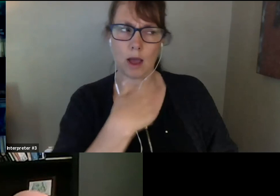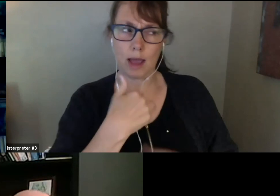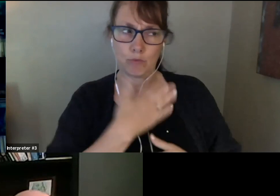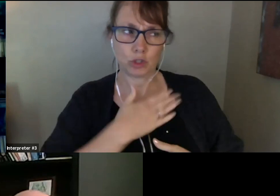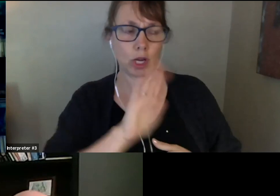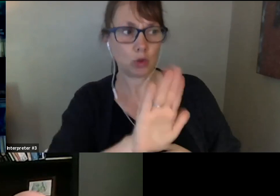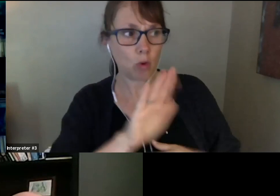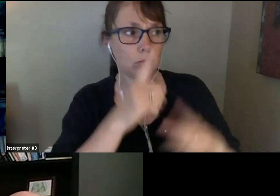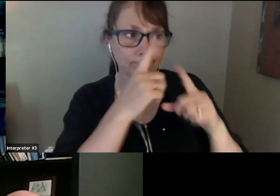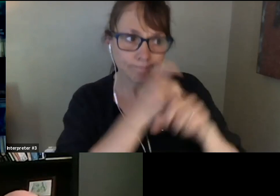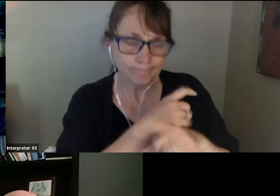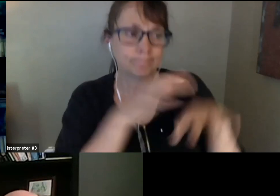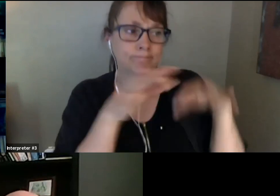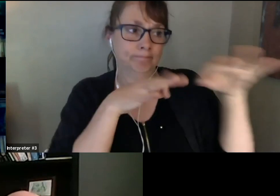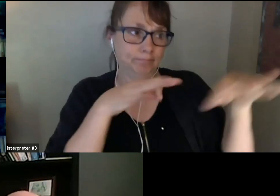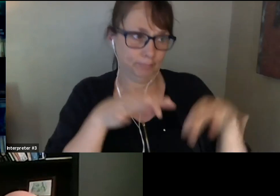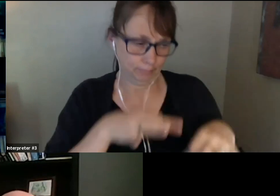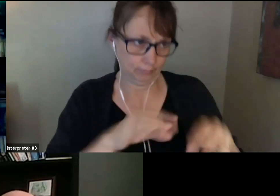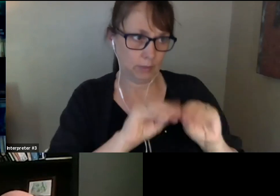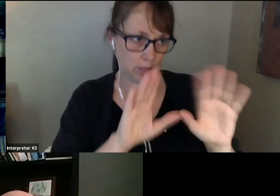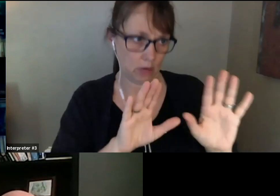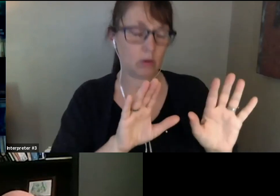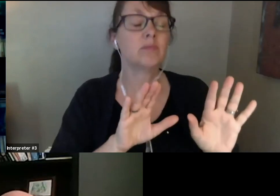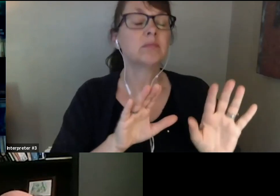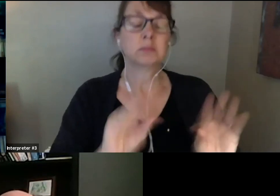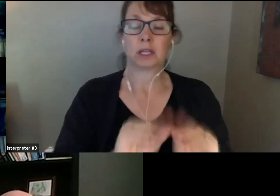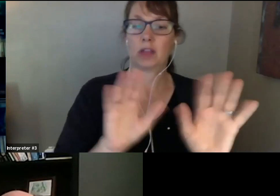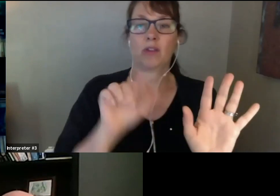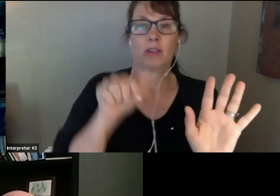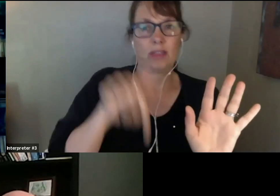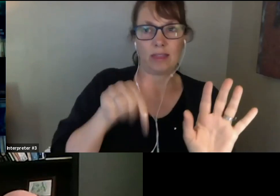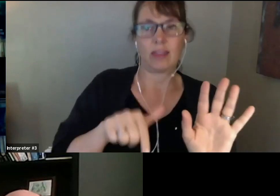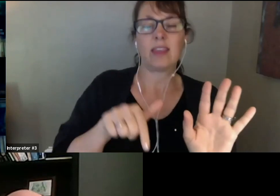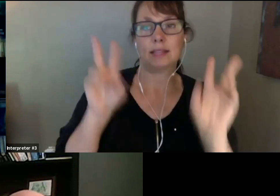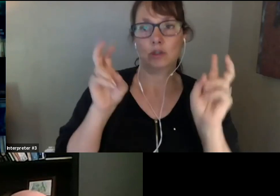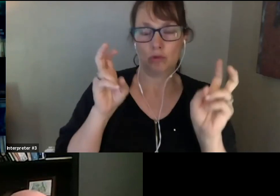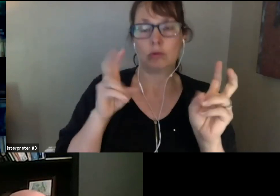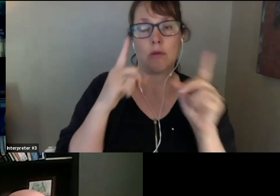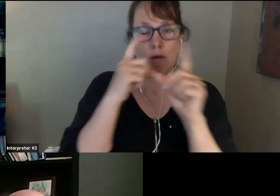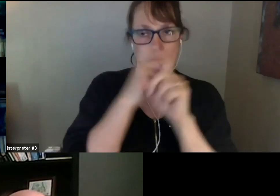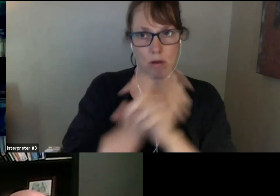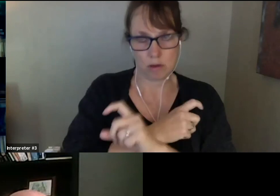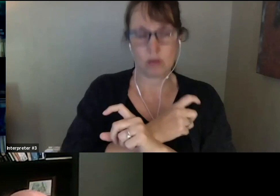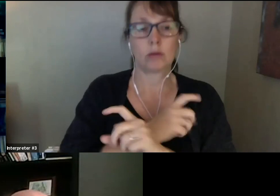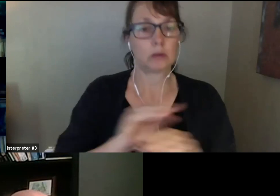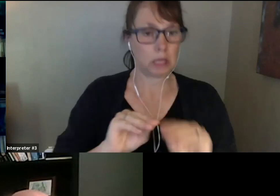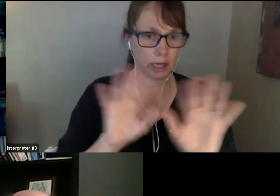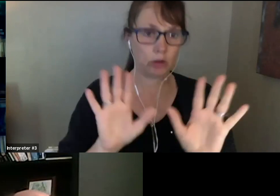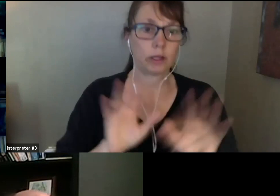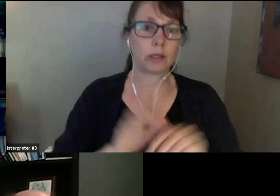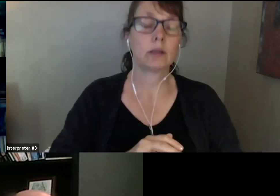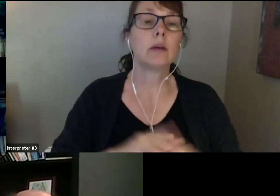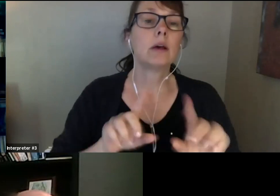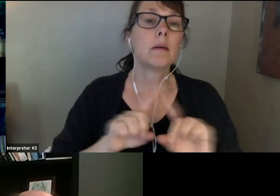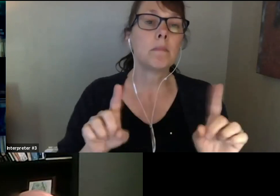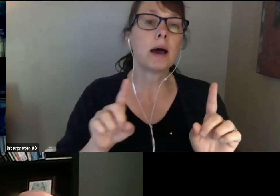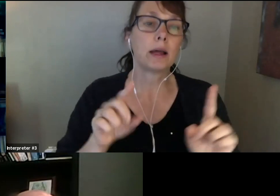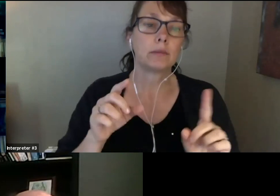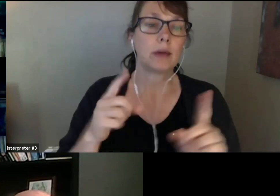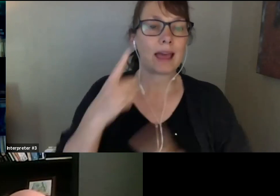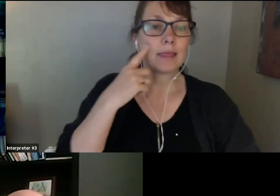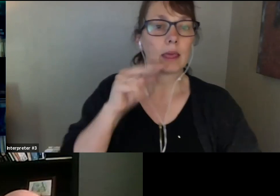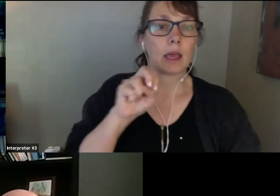of this and clearly this is a very, very complex issue. But I do think that the NEI has paid